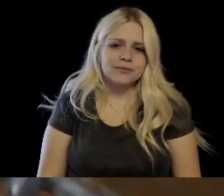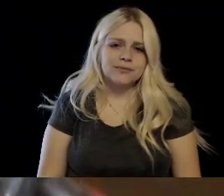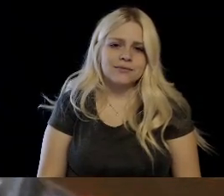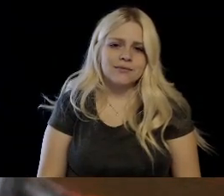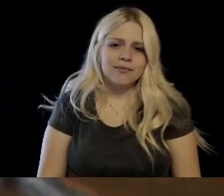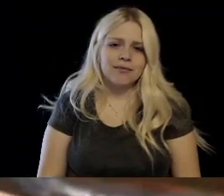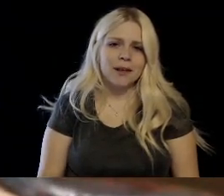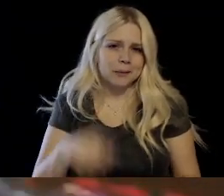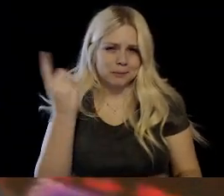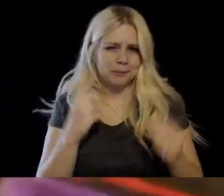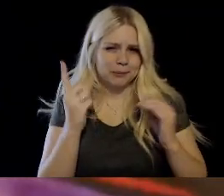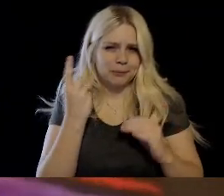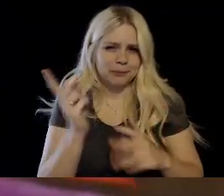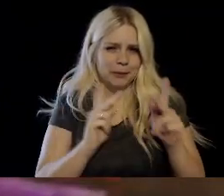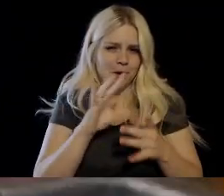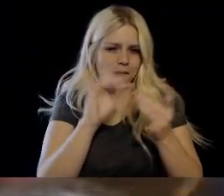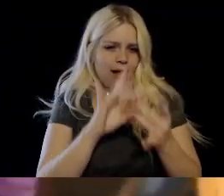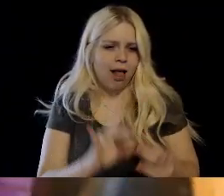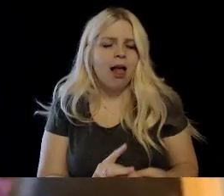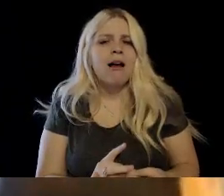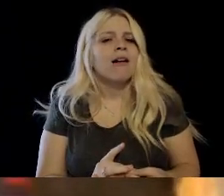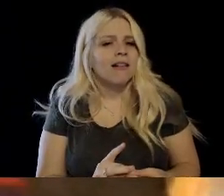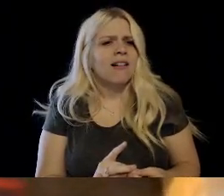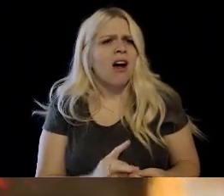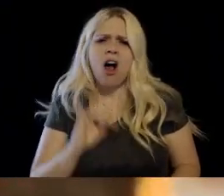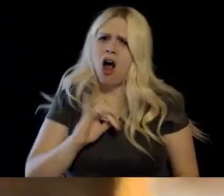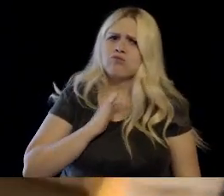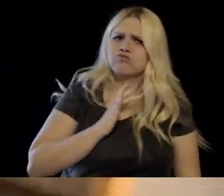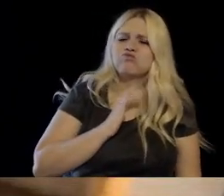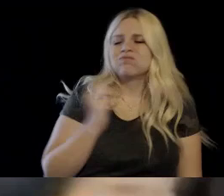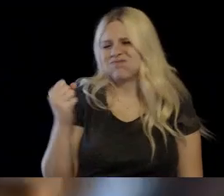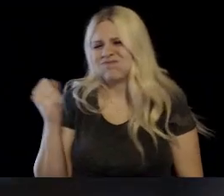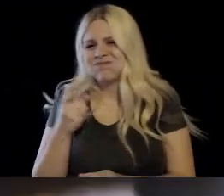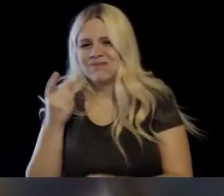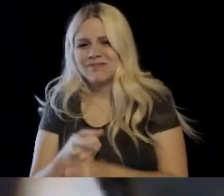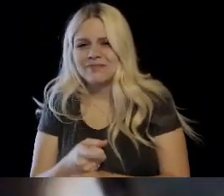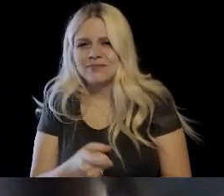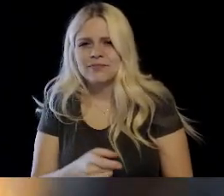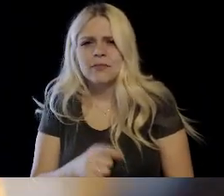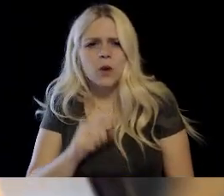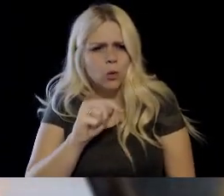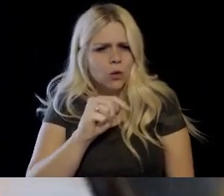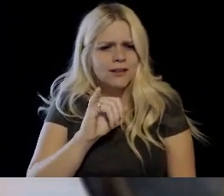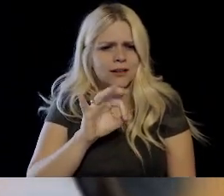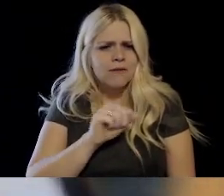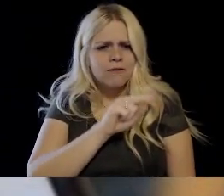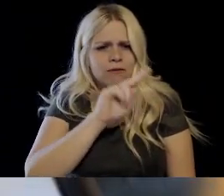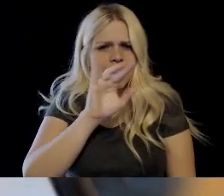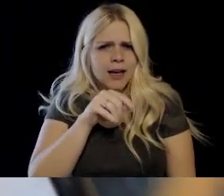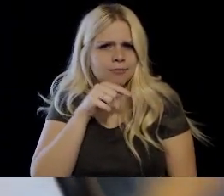so right, Tiffany. Tiffany, I recognize your name. You've been tuning in throughout - throughout our field trips.